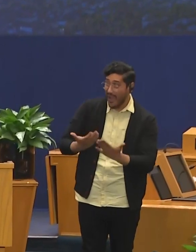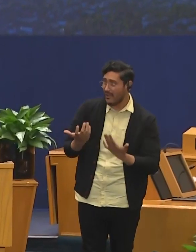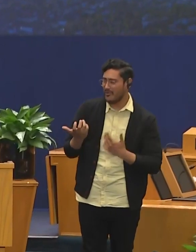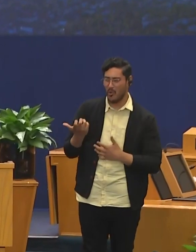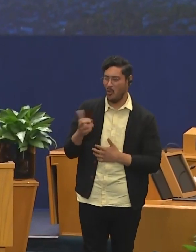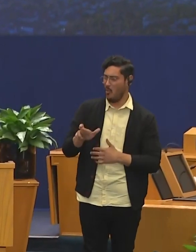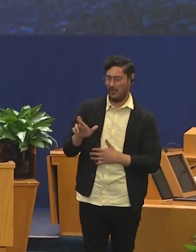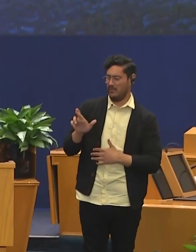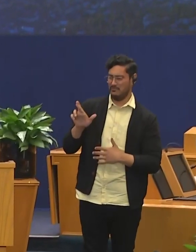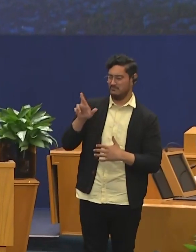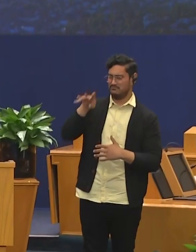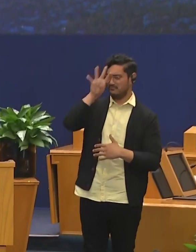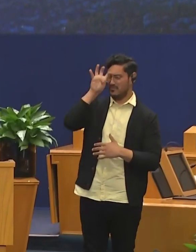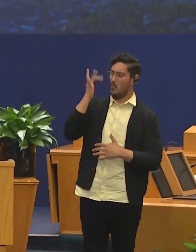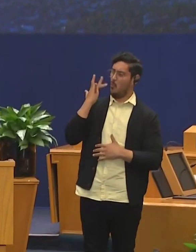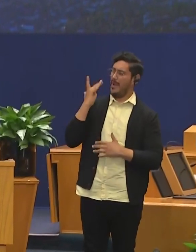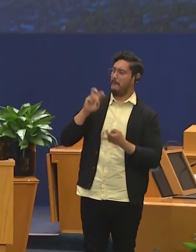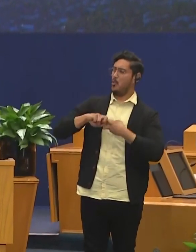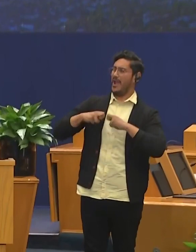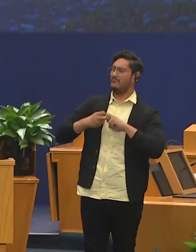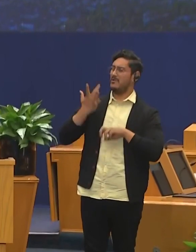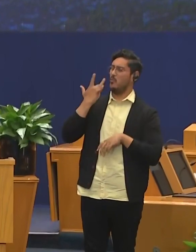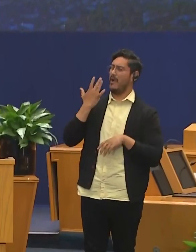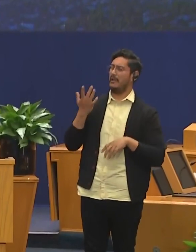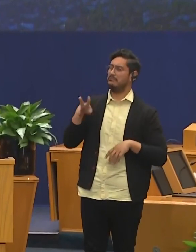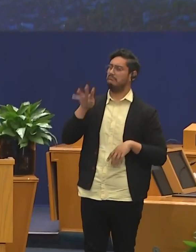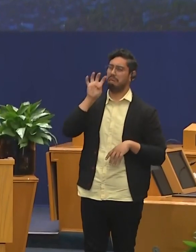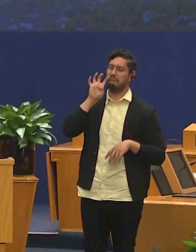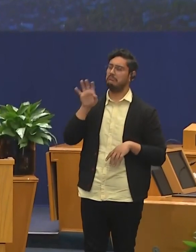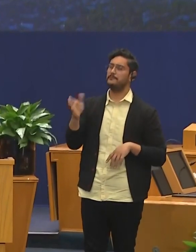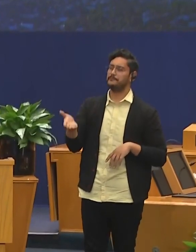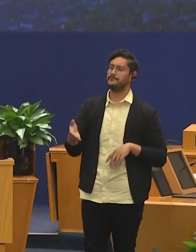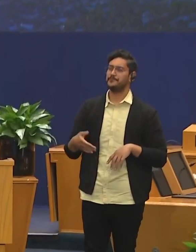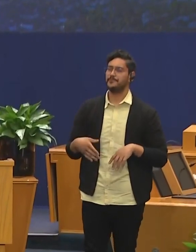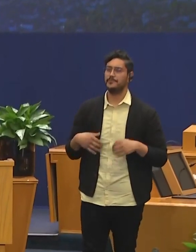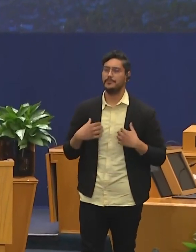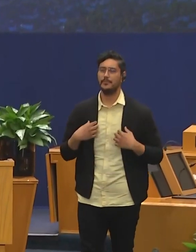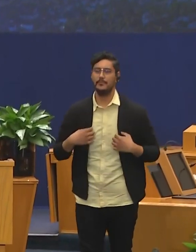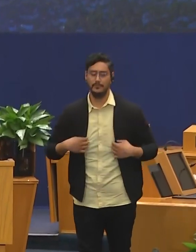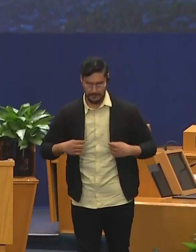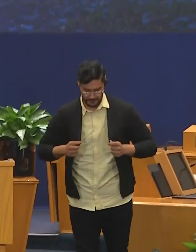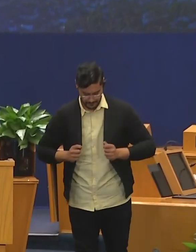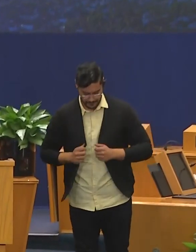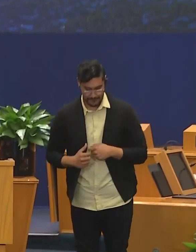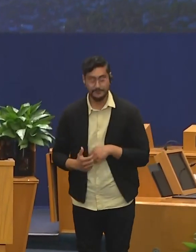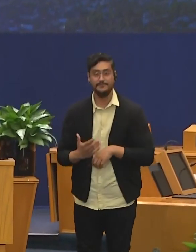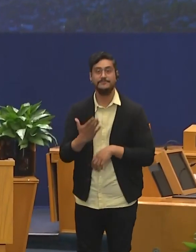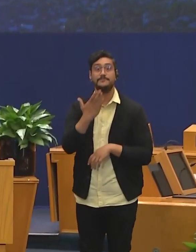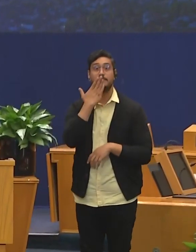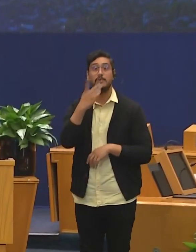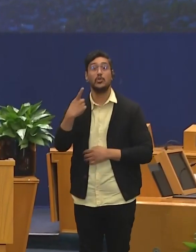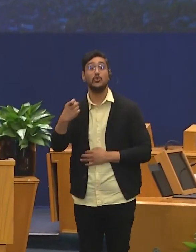WHY DO THESE LONG-TERM FACILITIES SEEM TO HAVE SUCH A PROBLEM? IT'S A